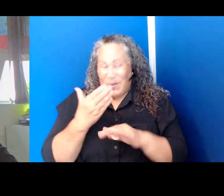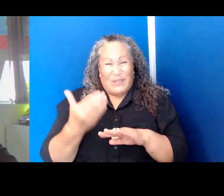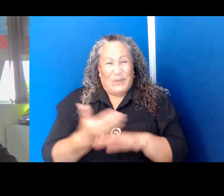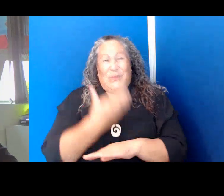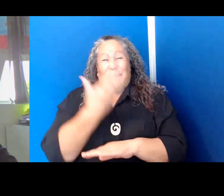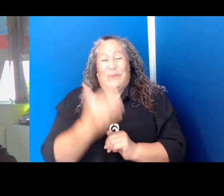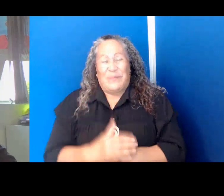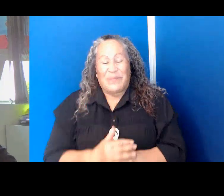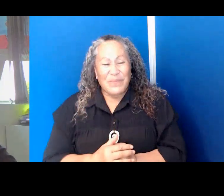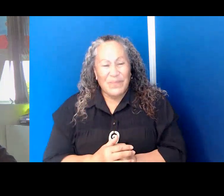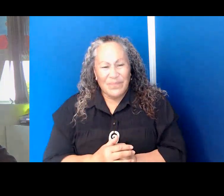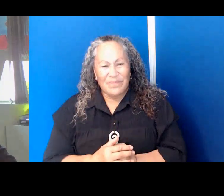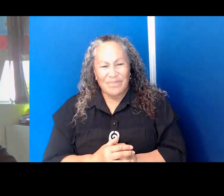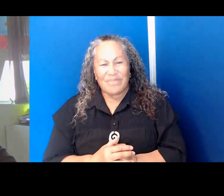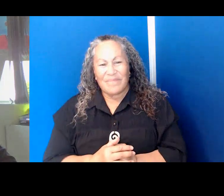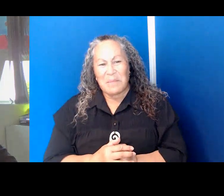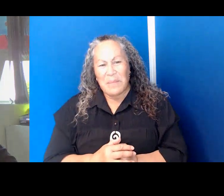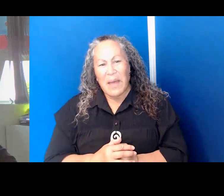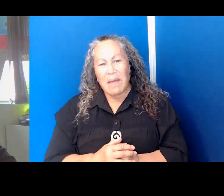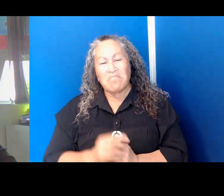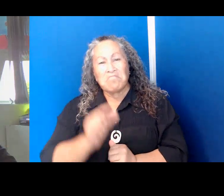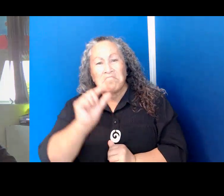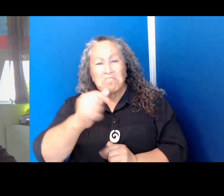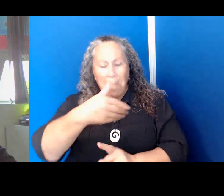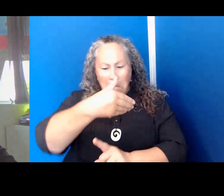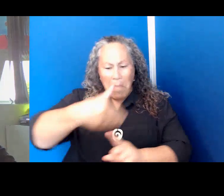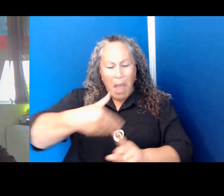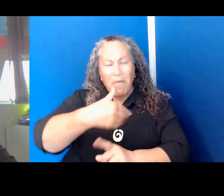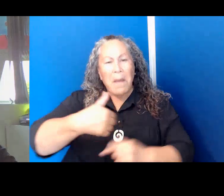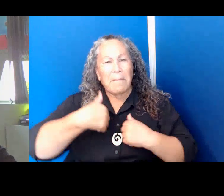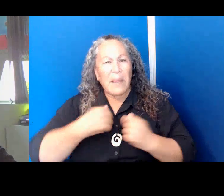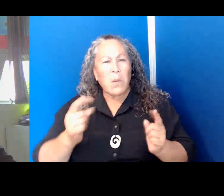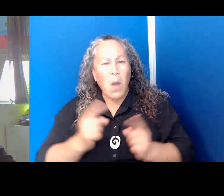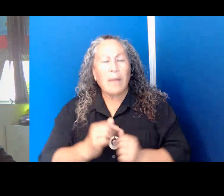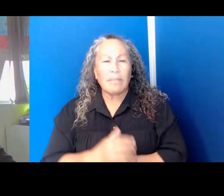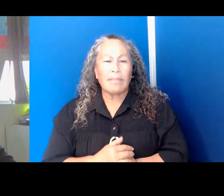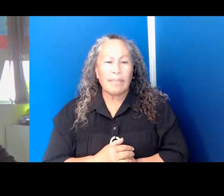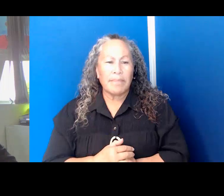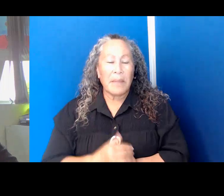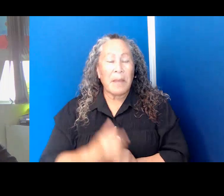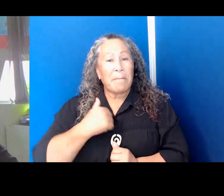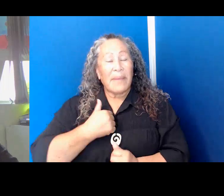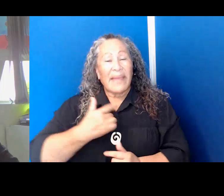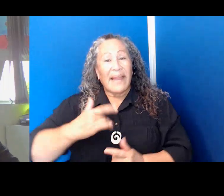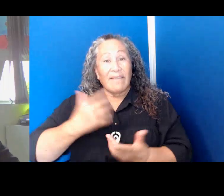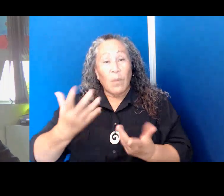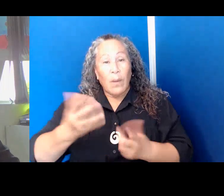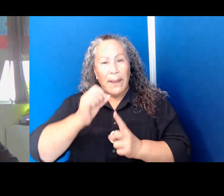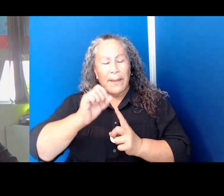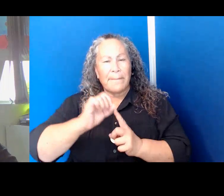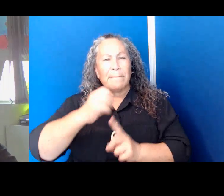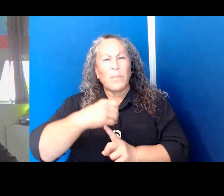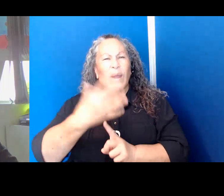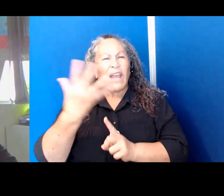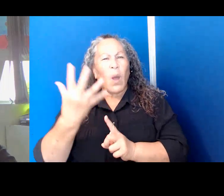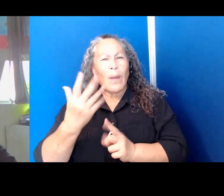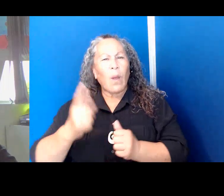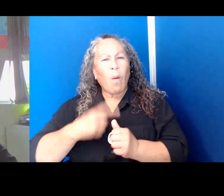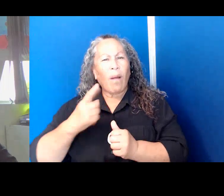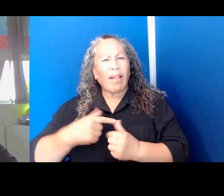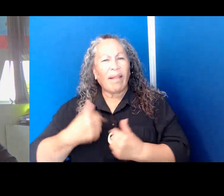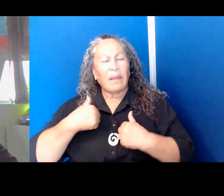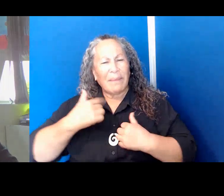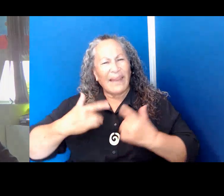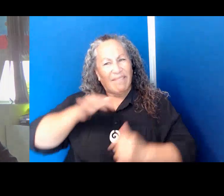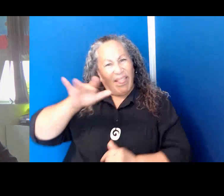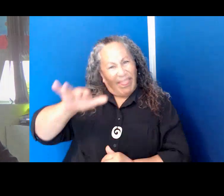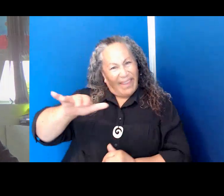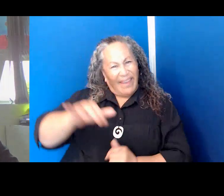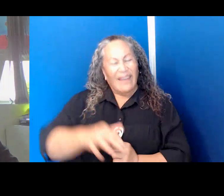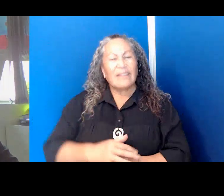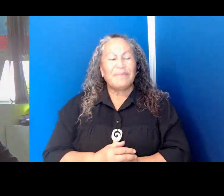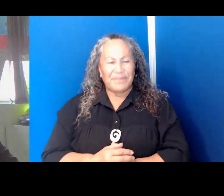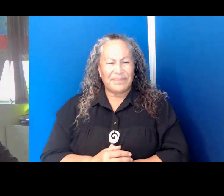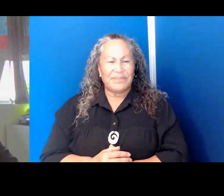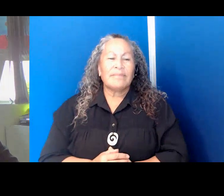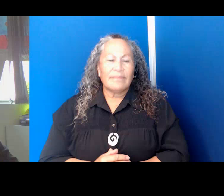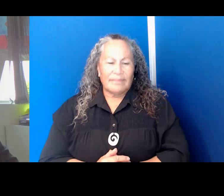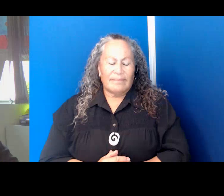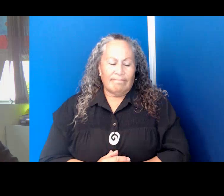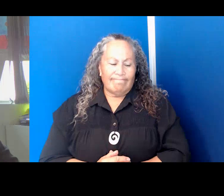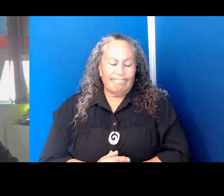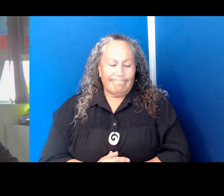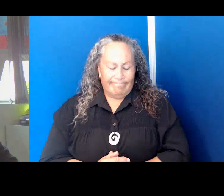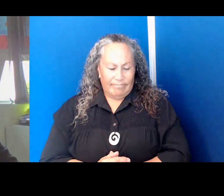but a bit about me is I live in Pukekohe in in Auckland, I am whangai (raised by